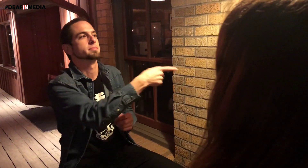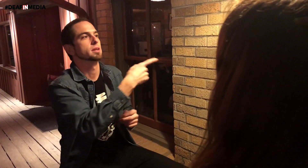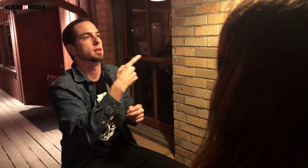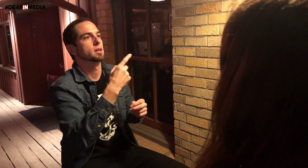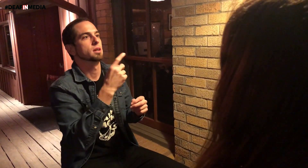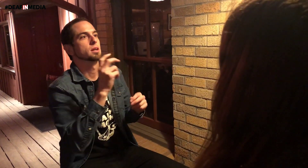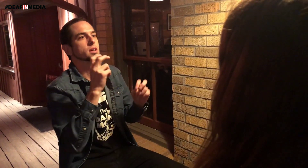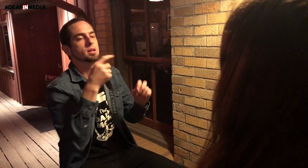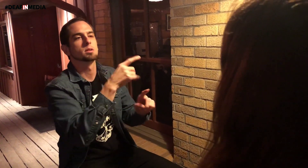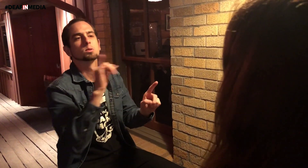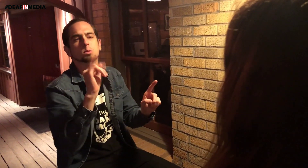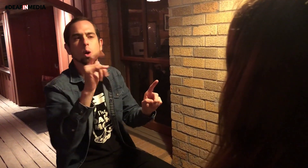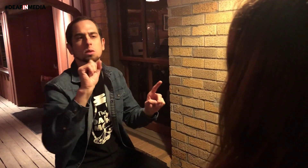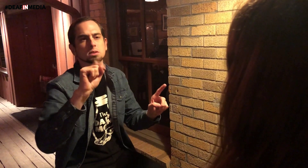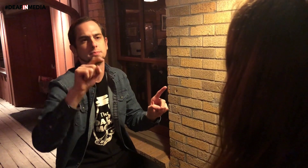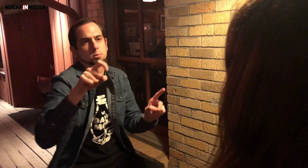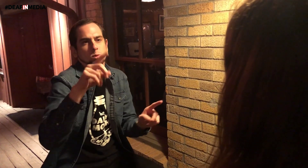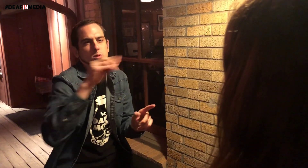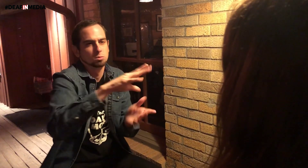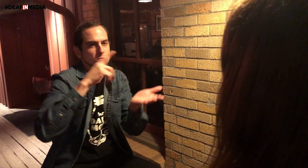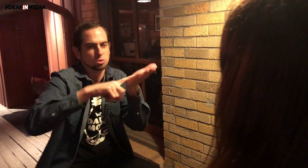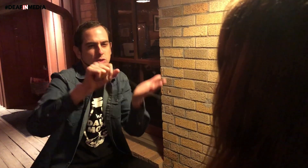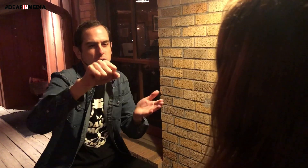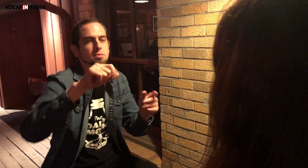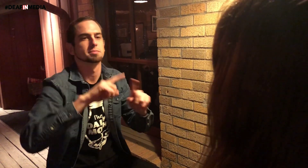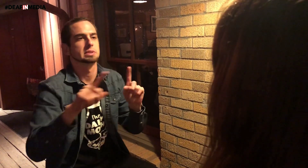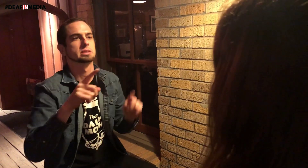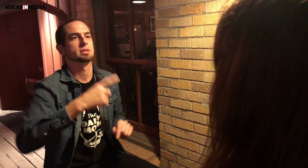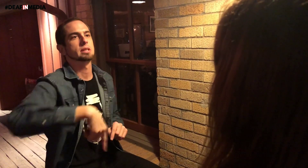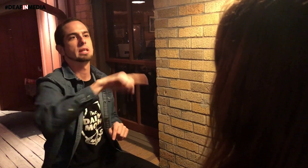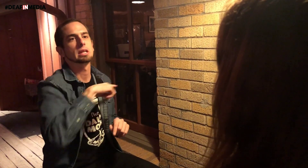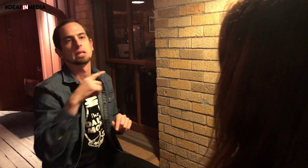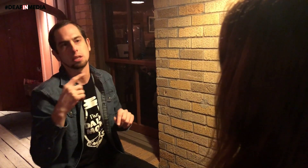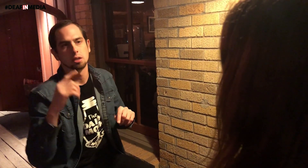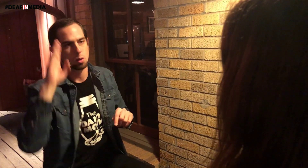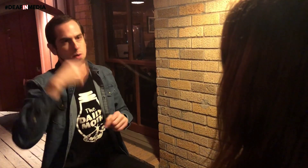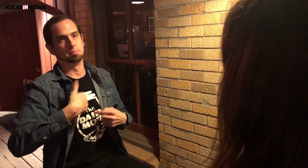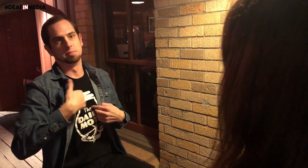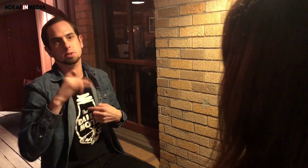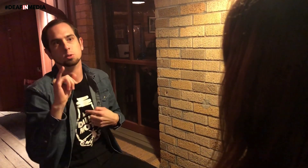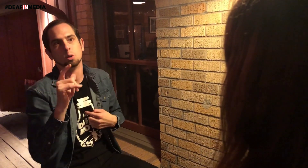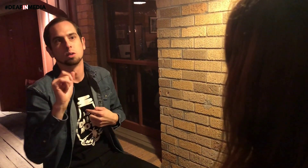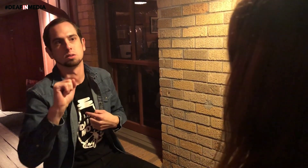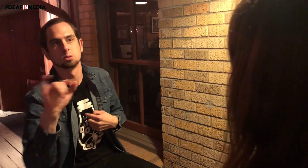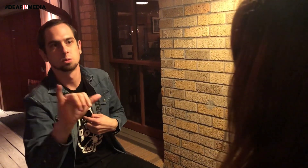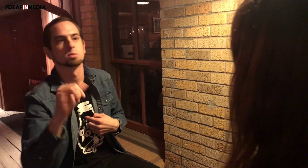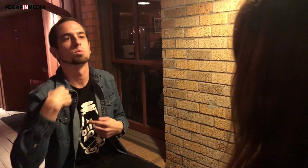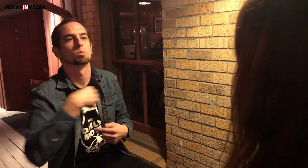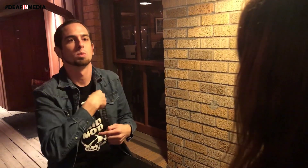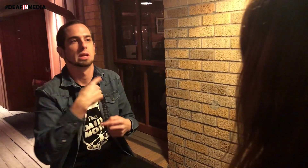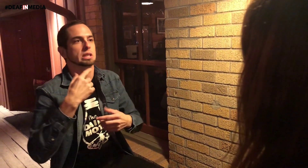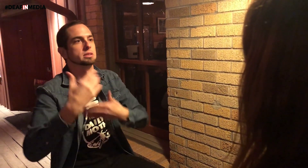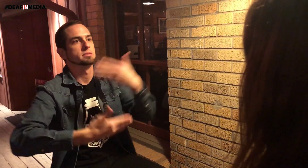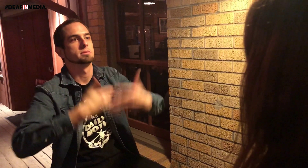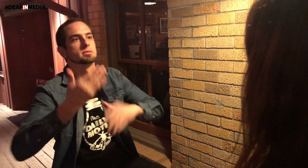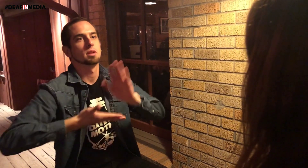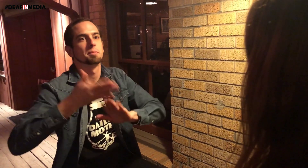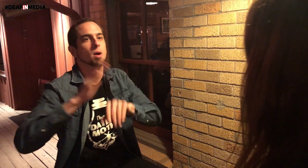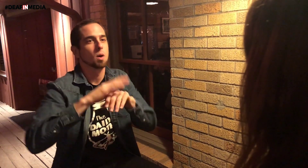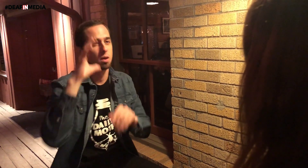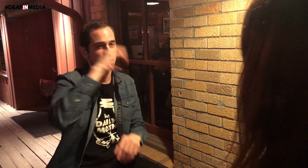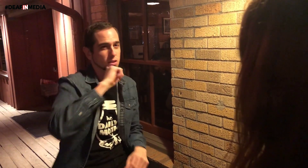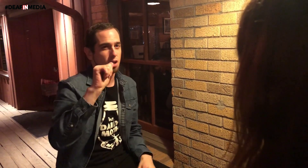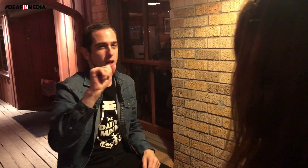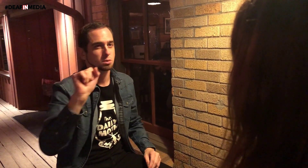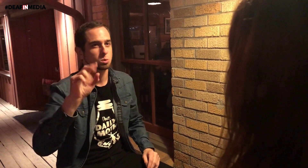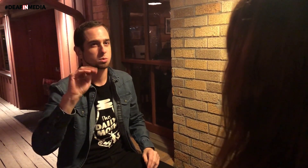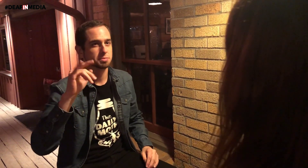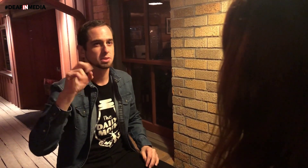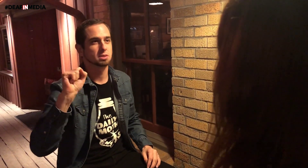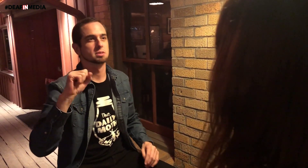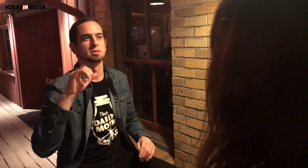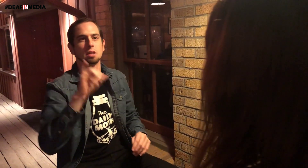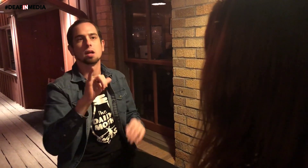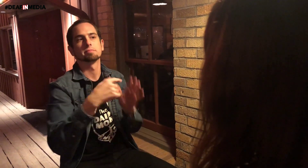Journalists - including myself - tend to operate on assumptions.